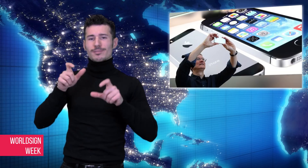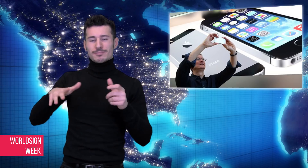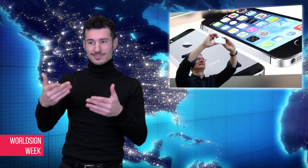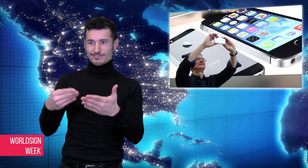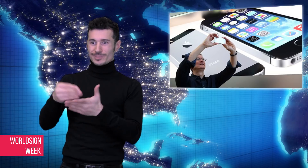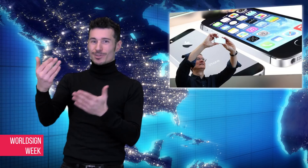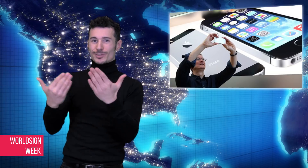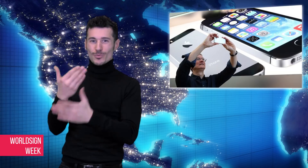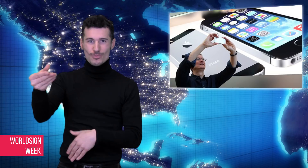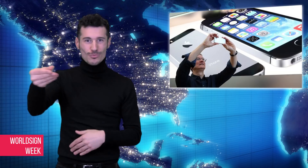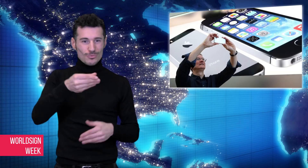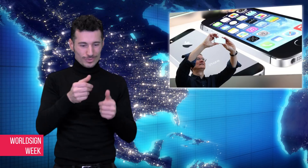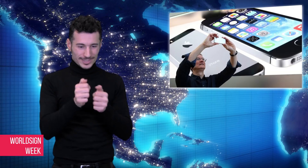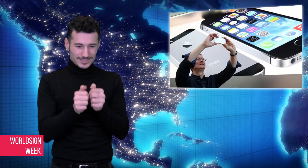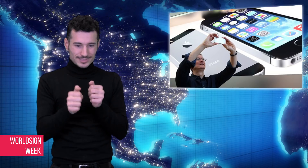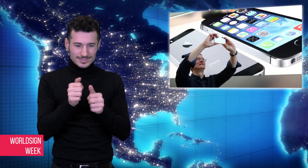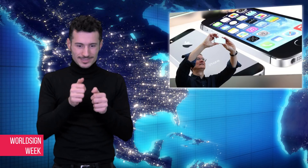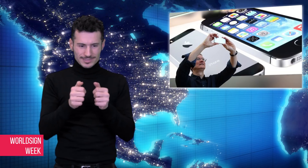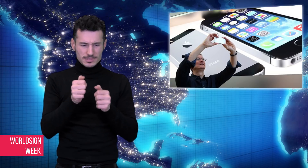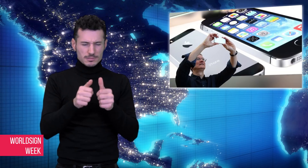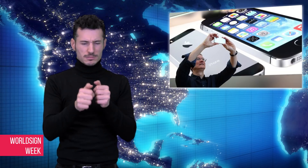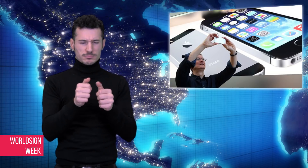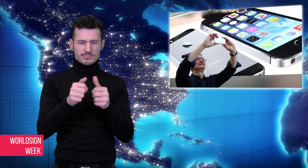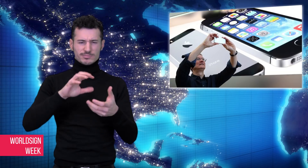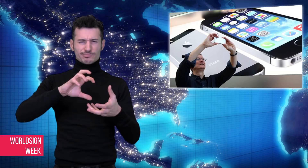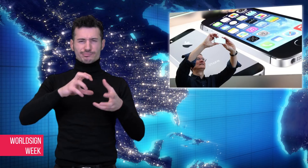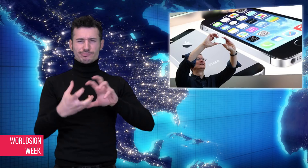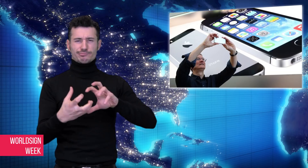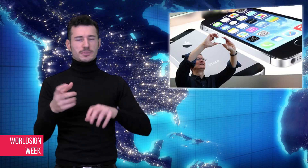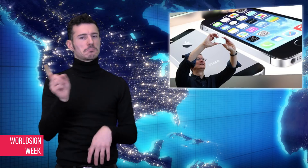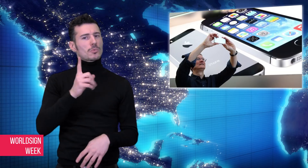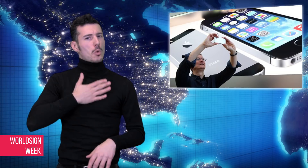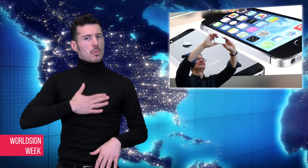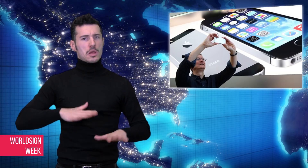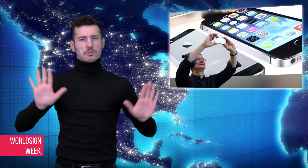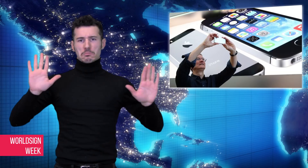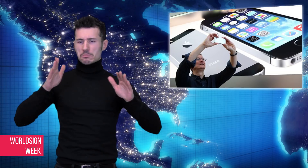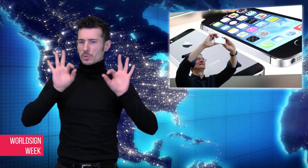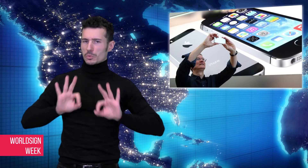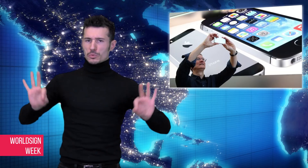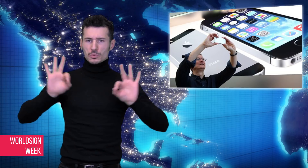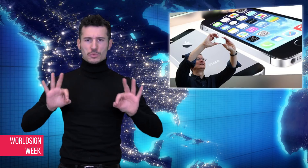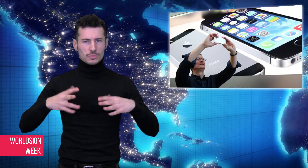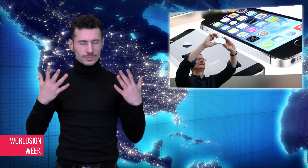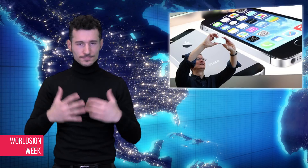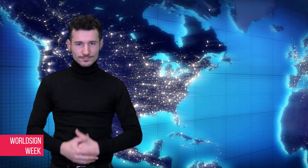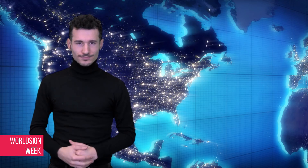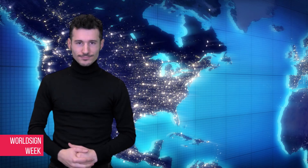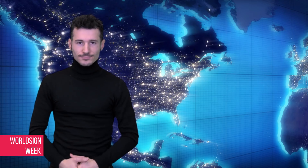experience to drive customer upgrades.”